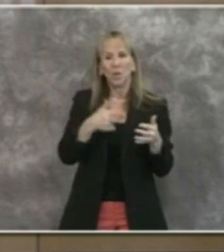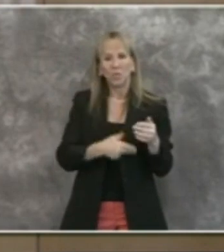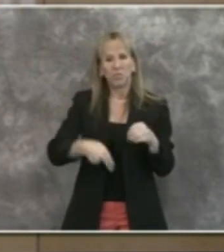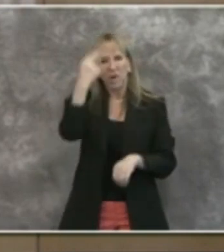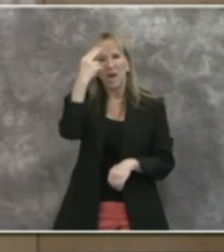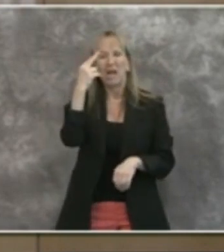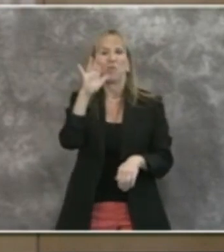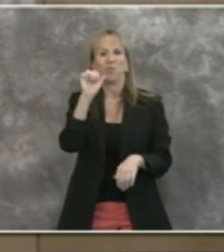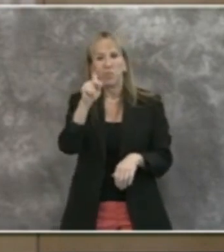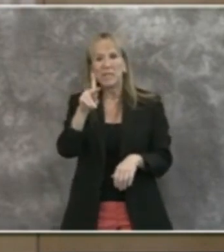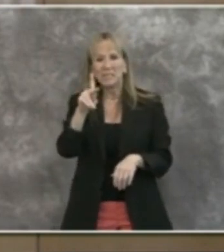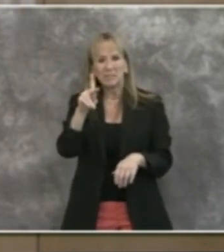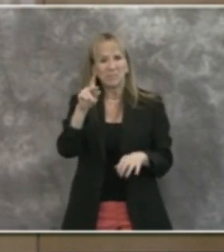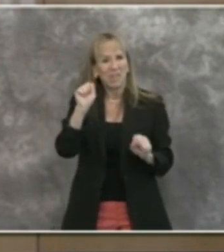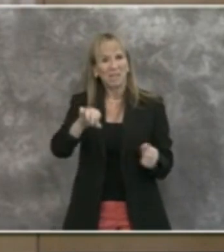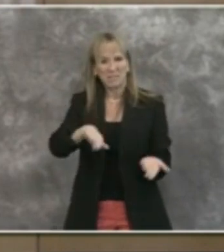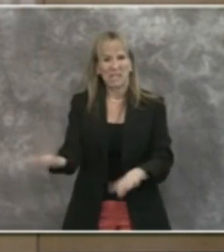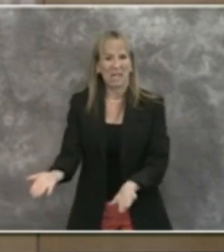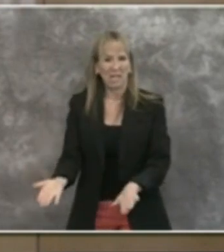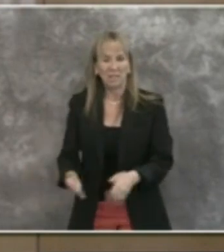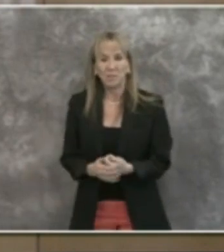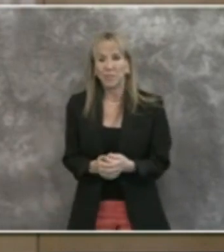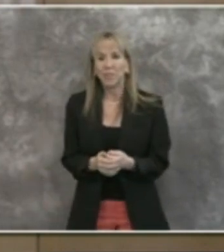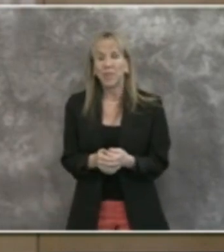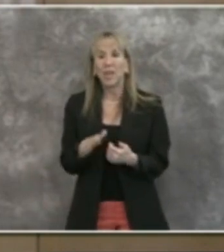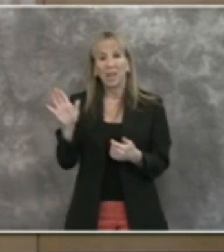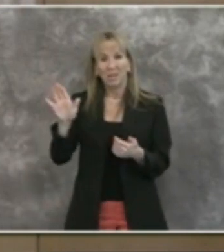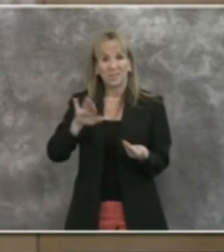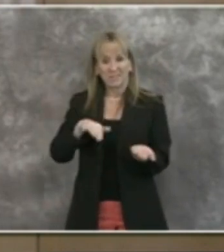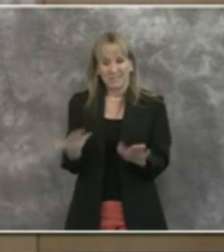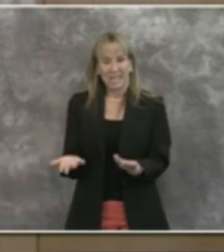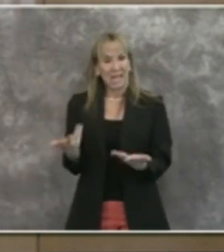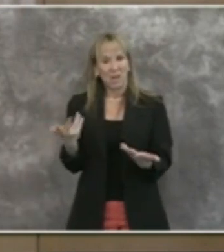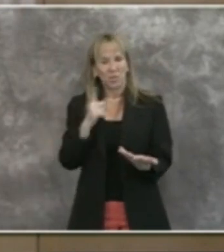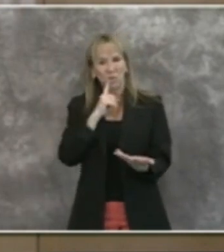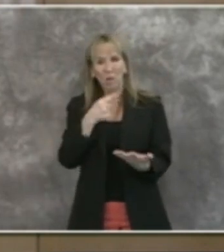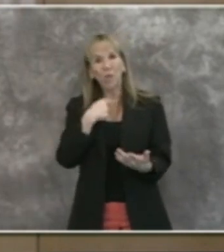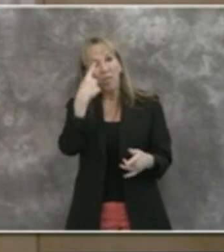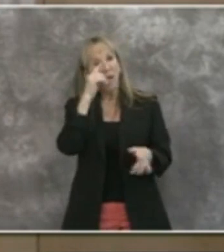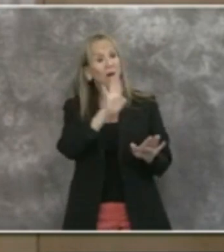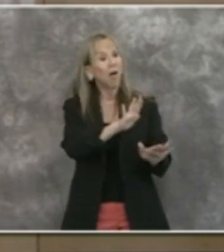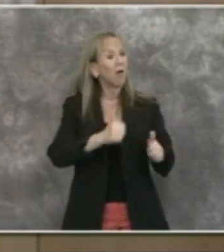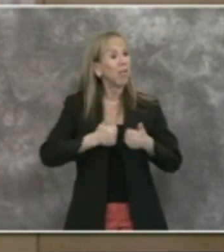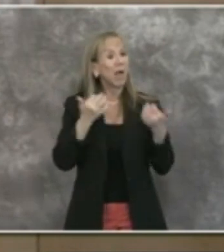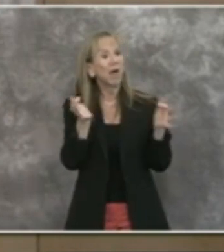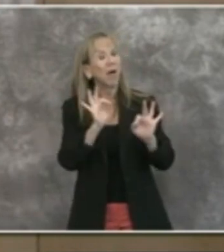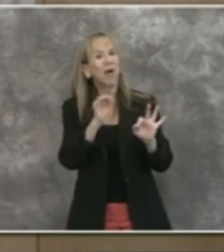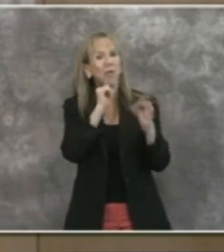PREVAILS HERE WITH COVID-19 IF INDIVIDUALS HAVE UNDERLYING MEDICAL CONDITIONS THAT THEY'RE OLDER. UNDERLYING